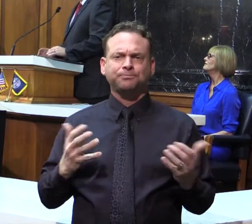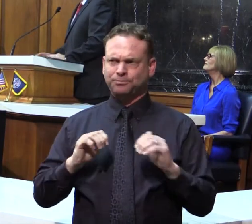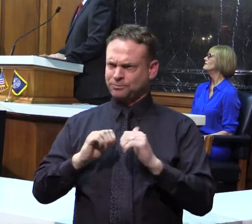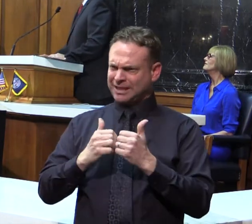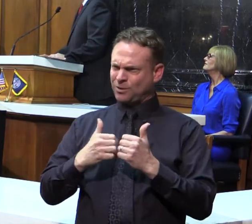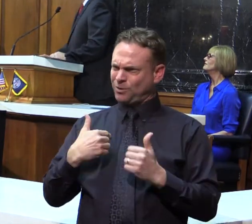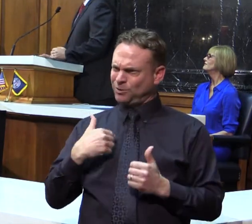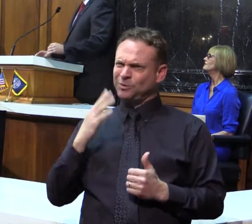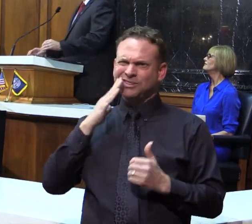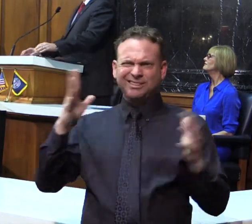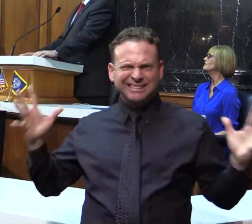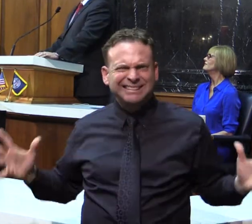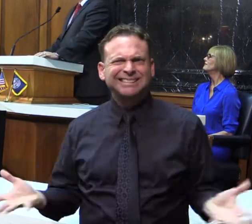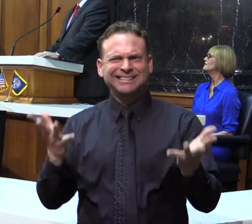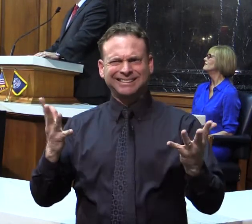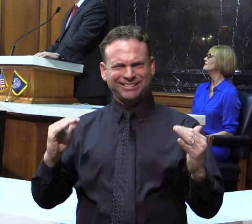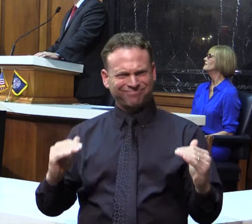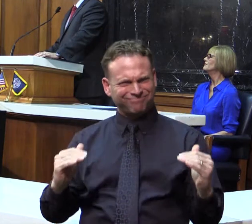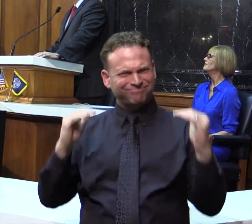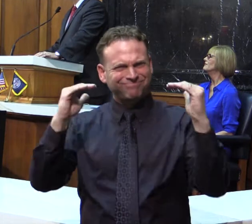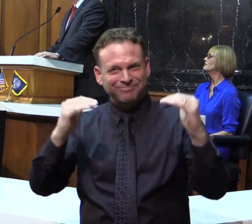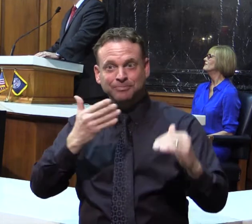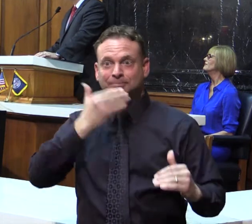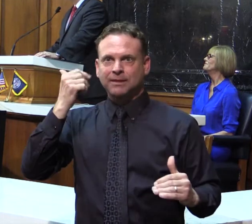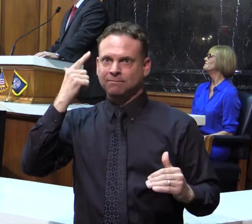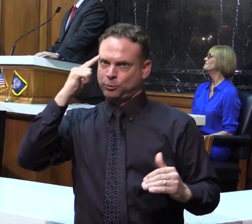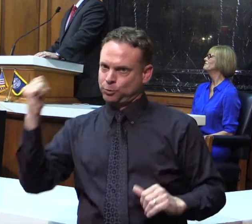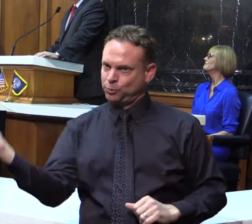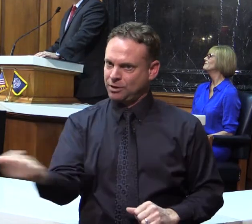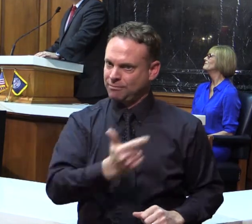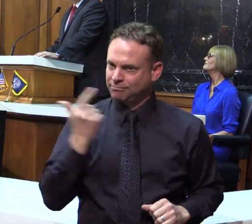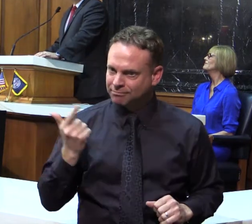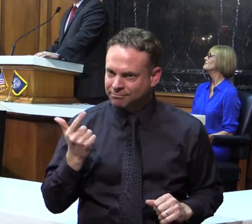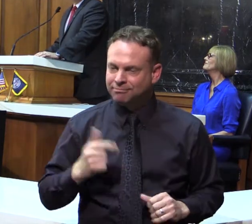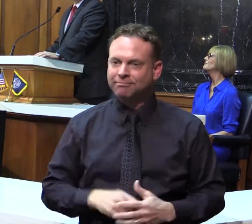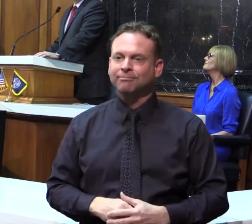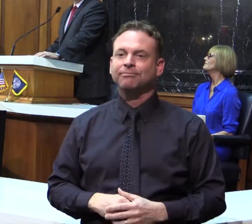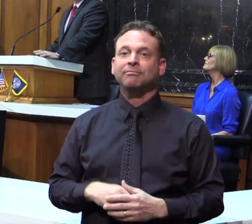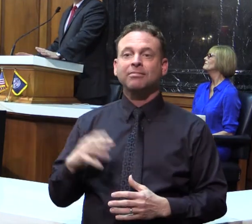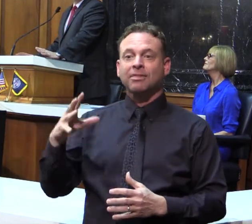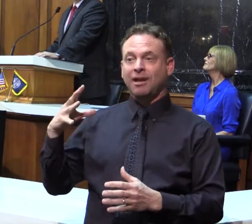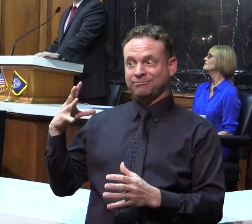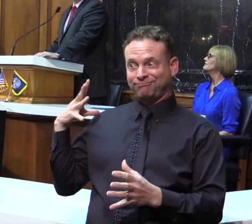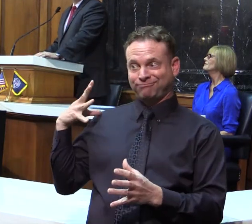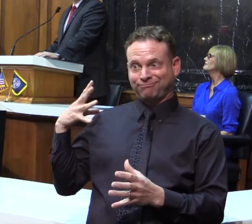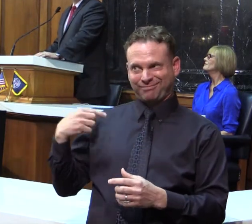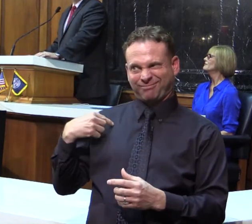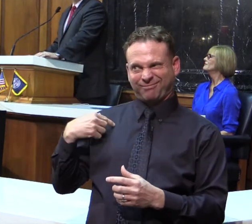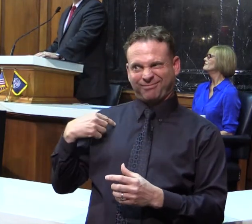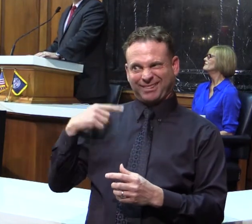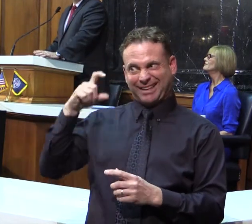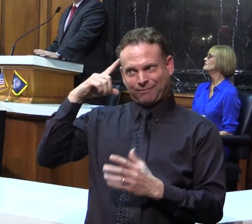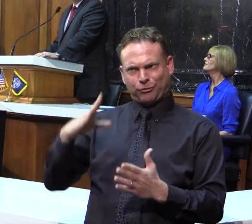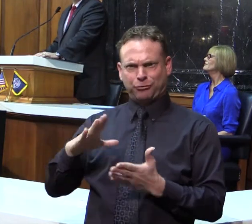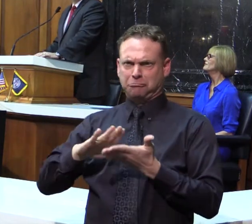When I became Governor one year ago, I took the baton with momentum created by previous